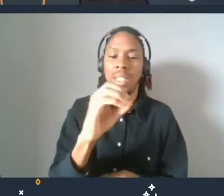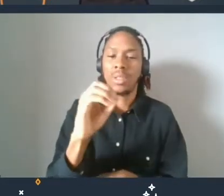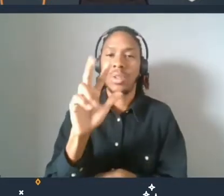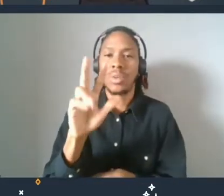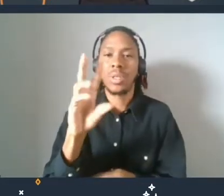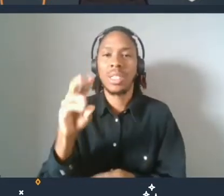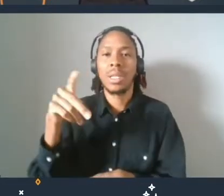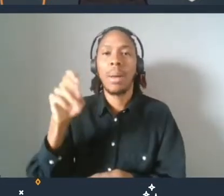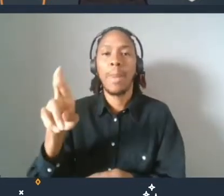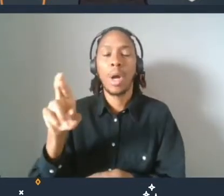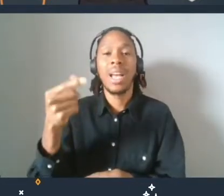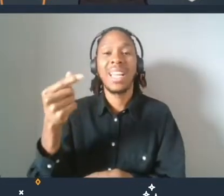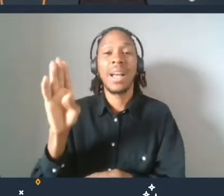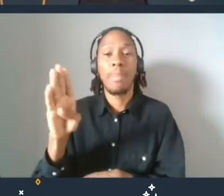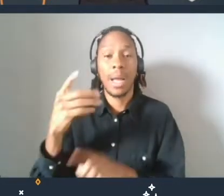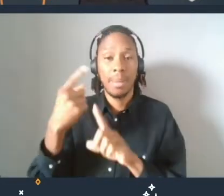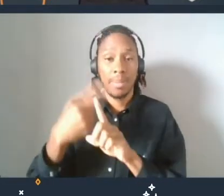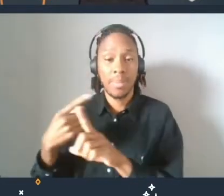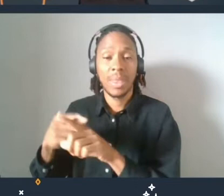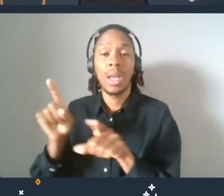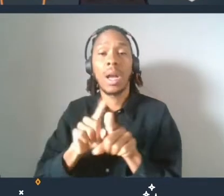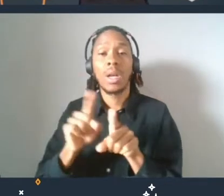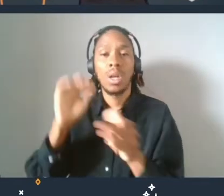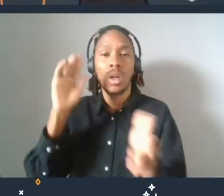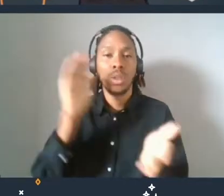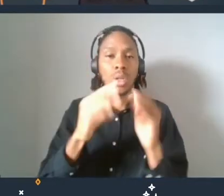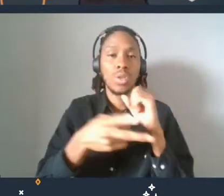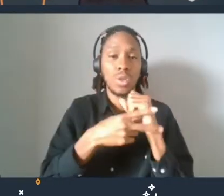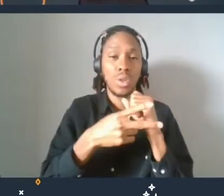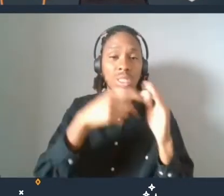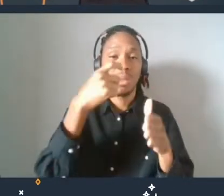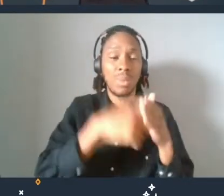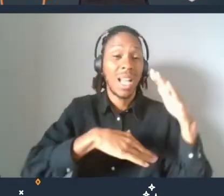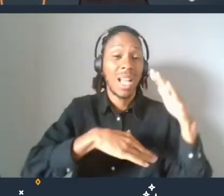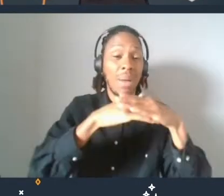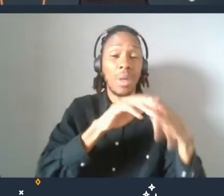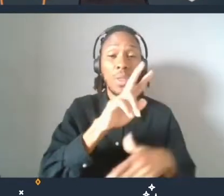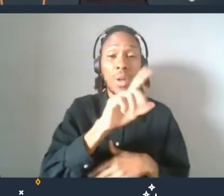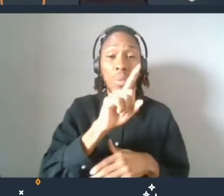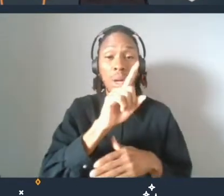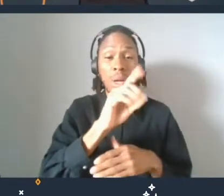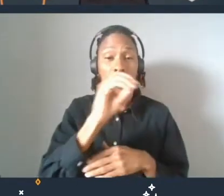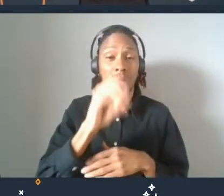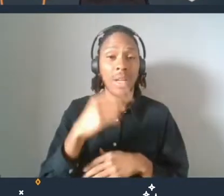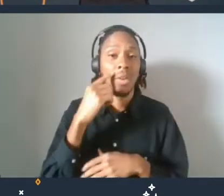And we also reduced storage prices up to 31% for our S3 Standard-Infrequent Access